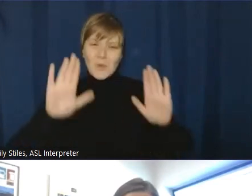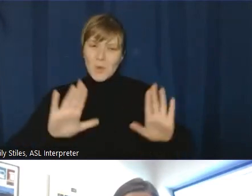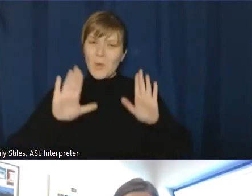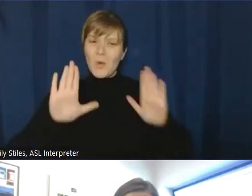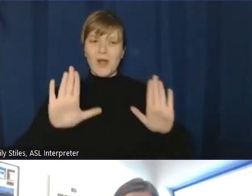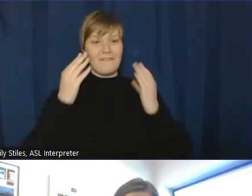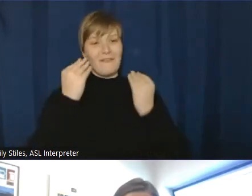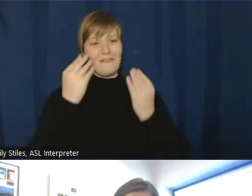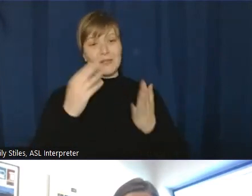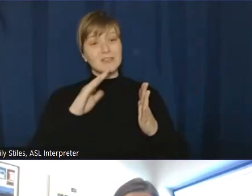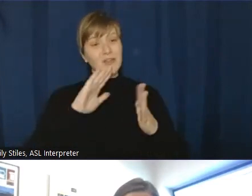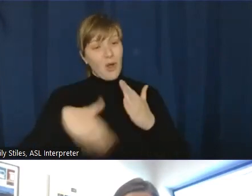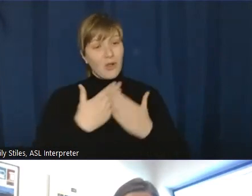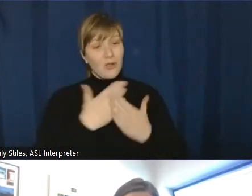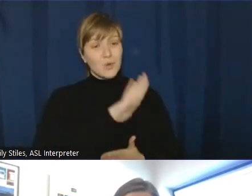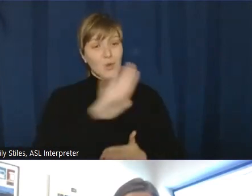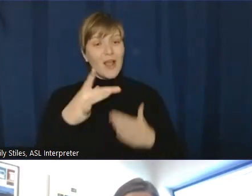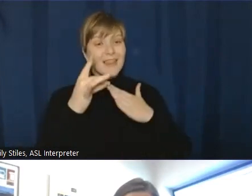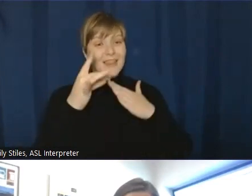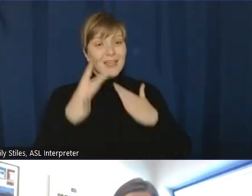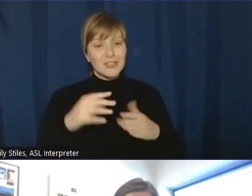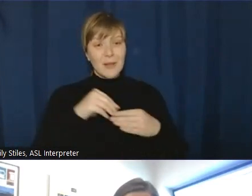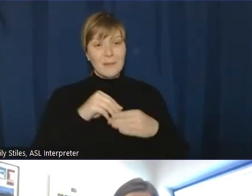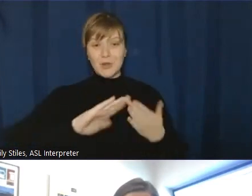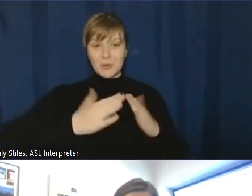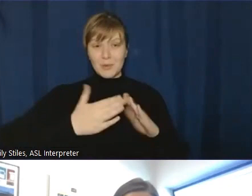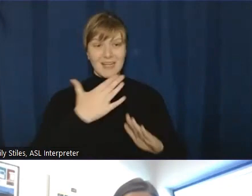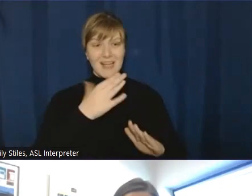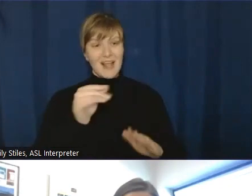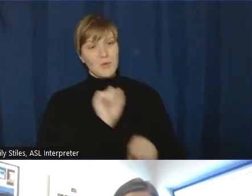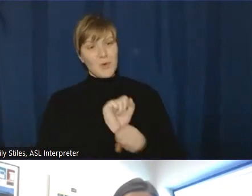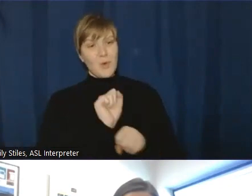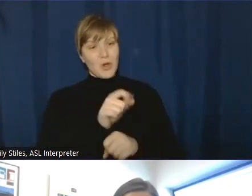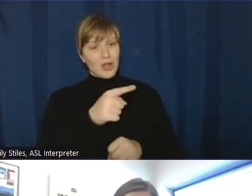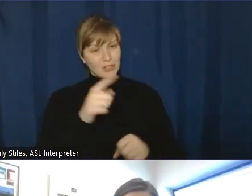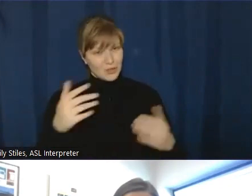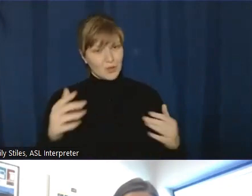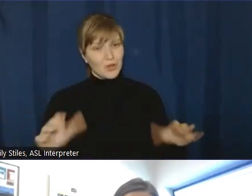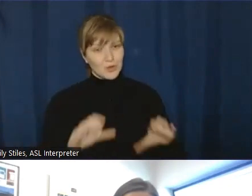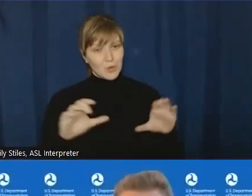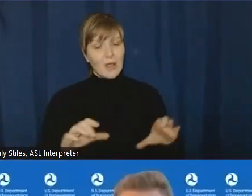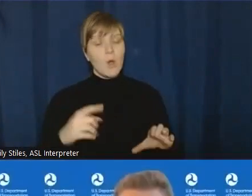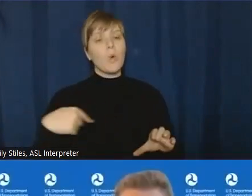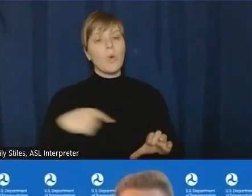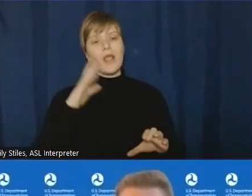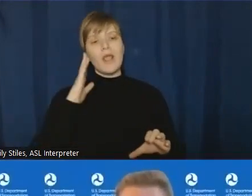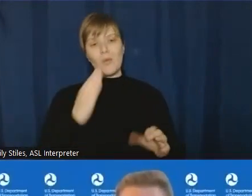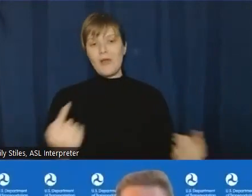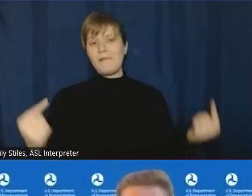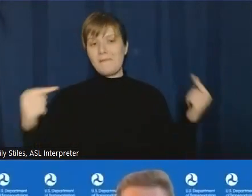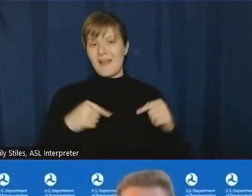all your leadership in your communities and the work and the partnerships that you have going on. We are going to ask you back in a little bit here, but now we are going to shift.